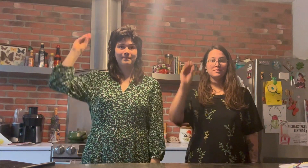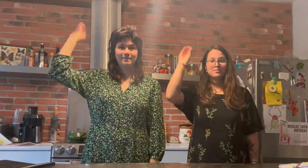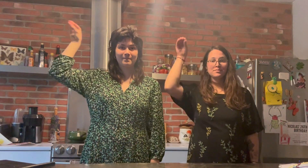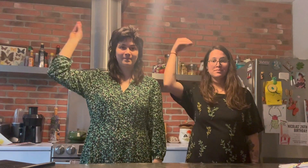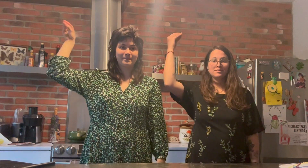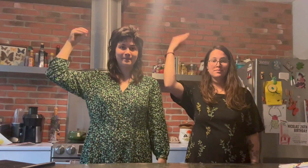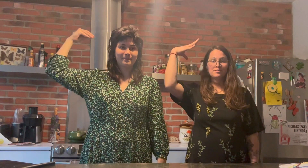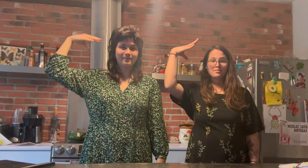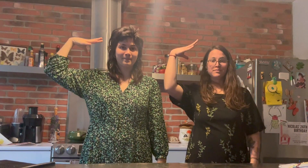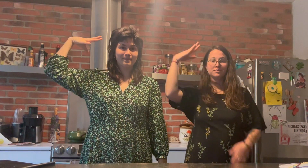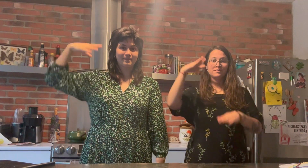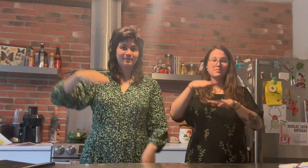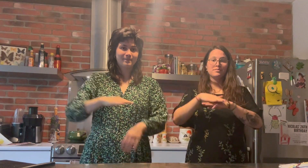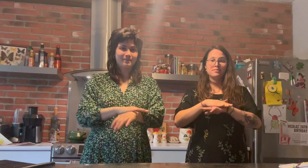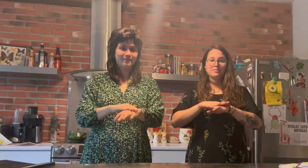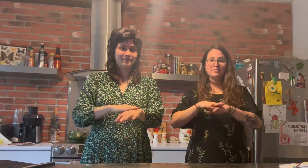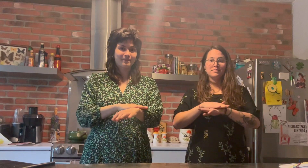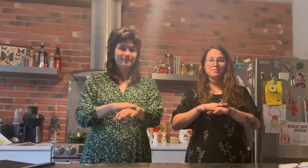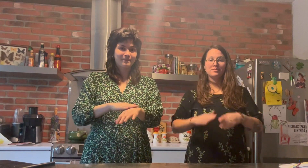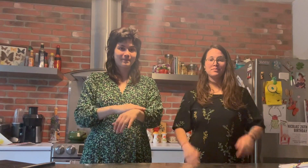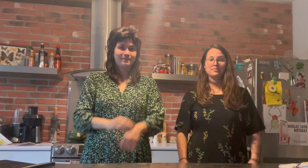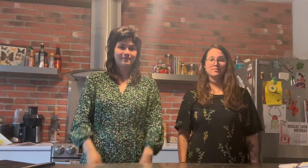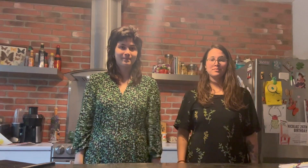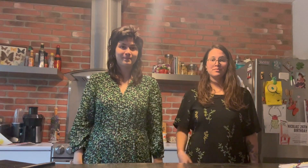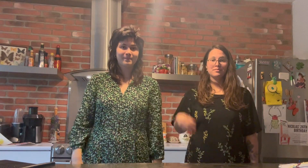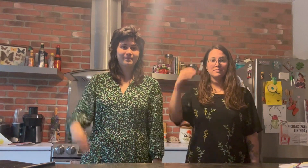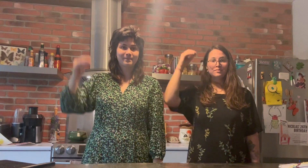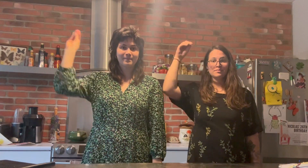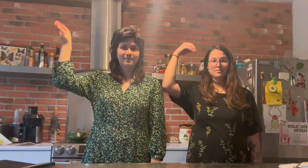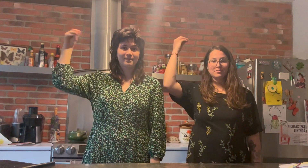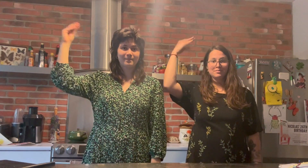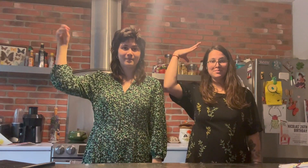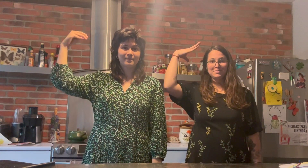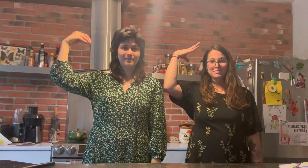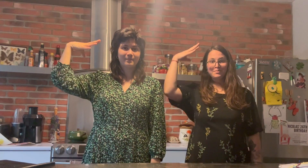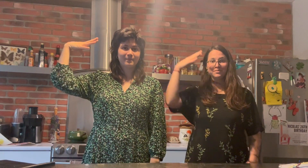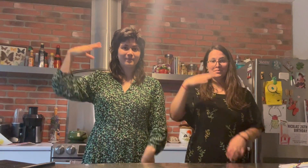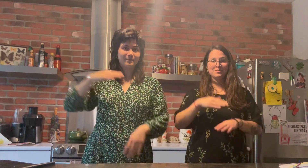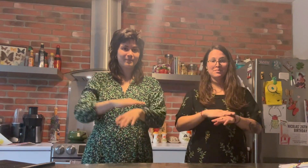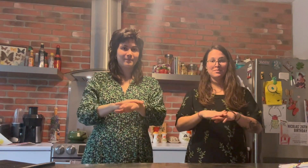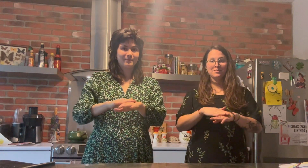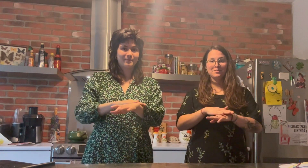Then rub the top of one of your hand with your other hand.